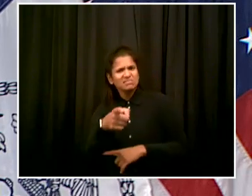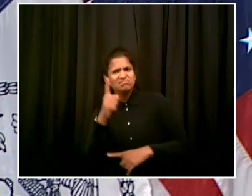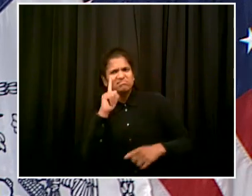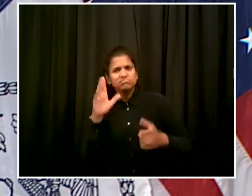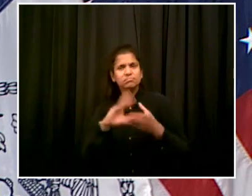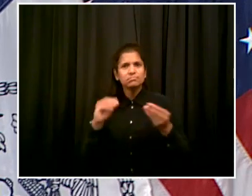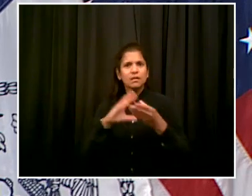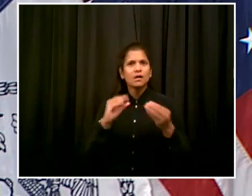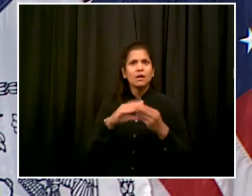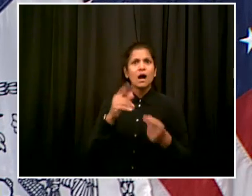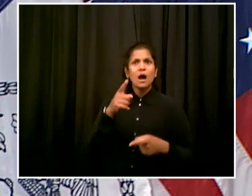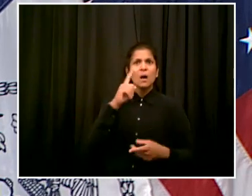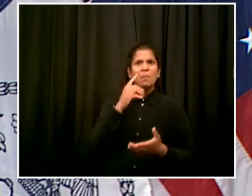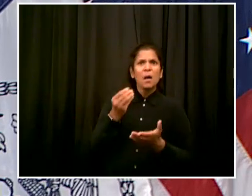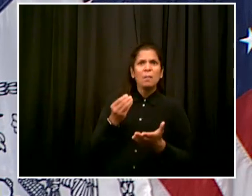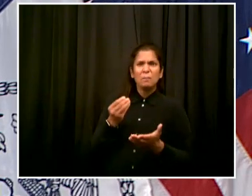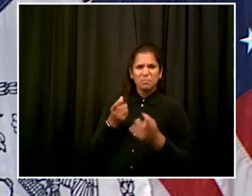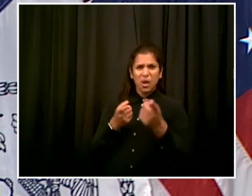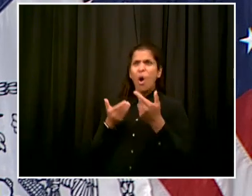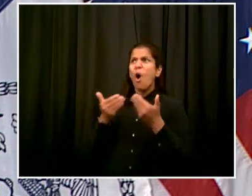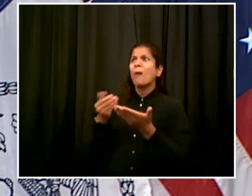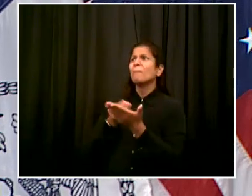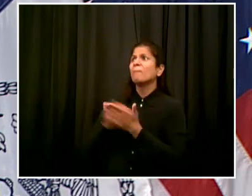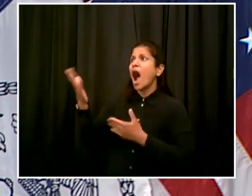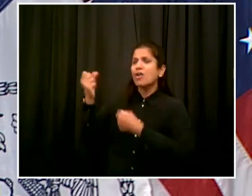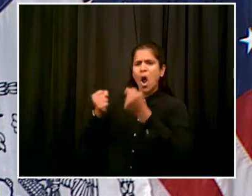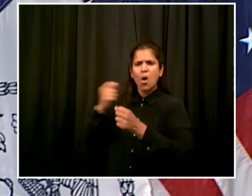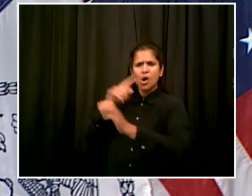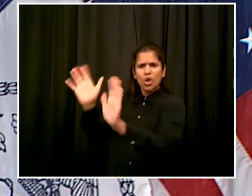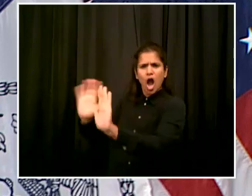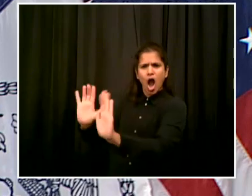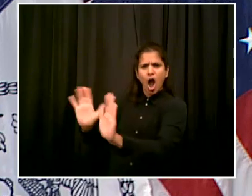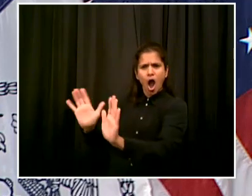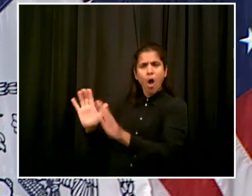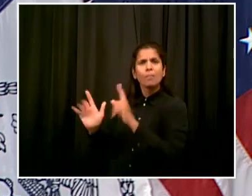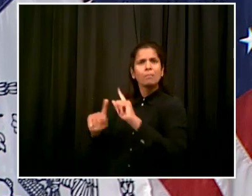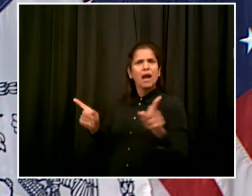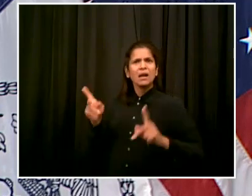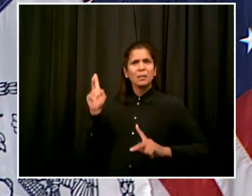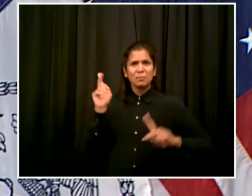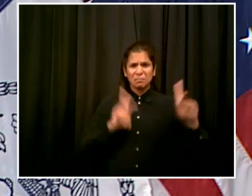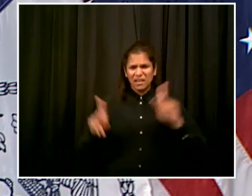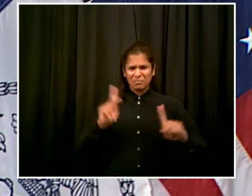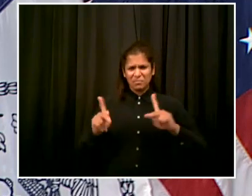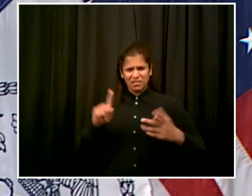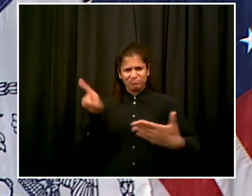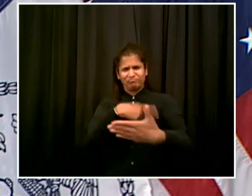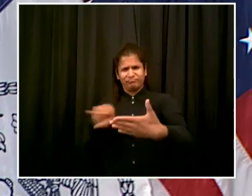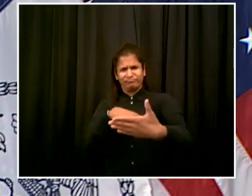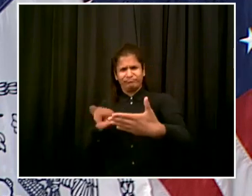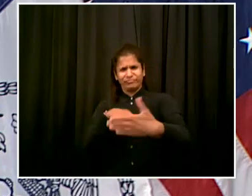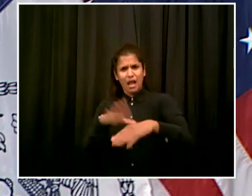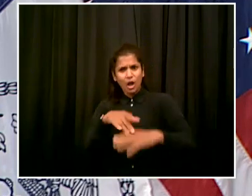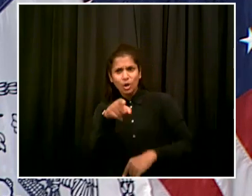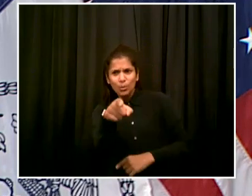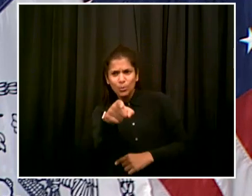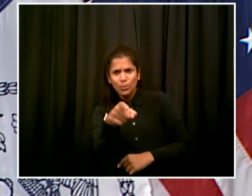BLOWBACK AND CRITICS SAY YOU ARE NOT DOING ANYTHING TO DISCOURAGE PEOPLE FROM DRIVING. NDA IT DOES